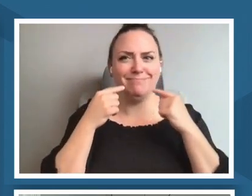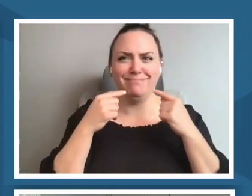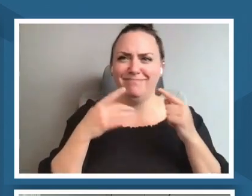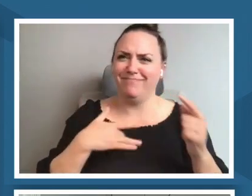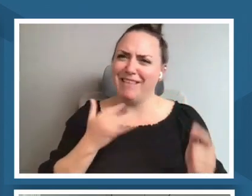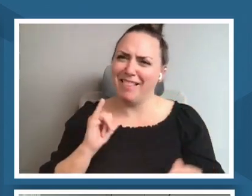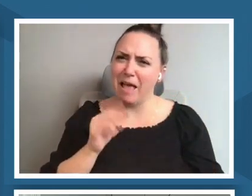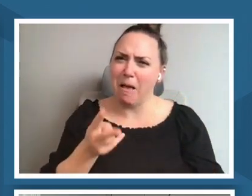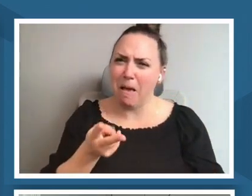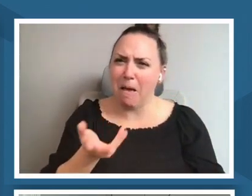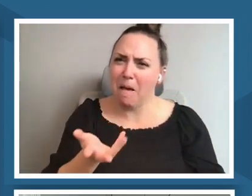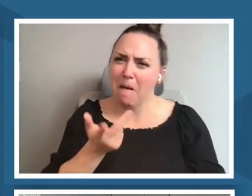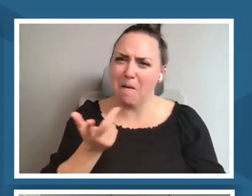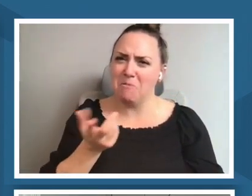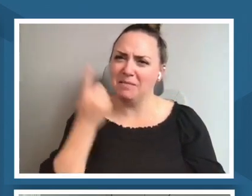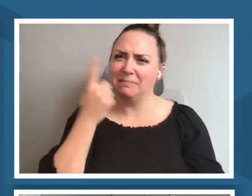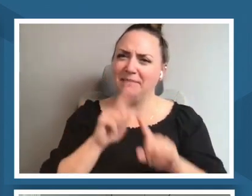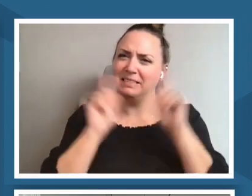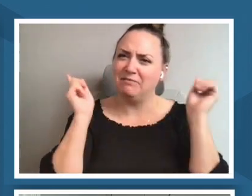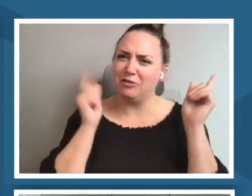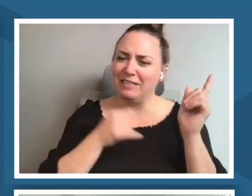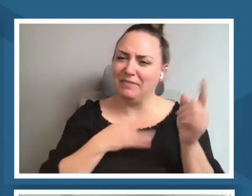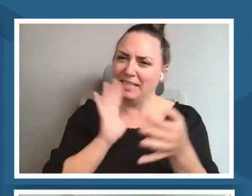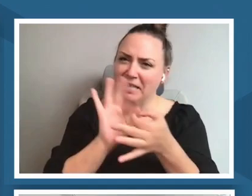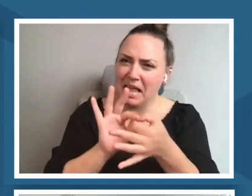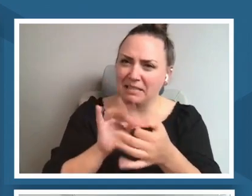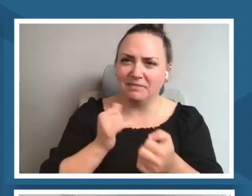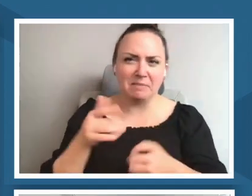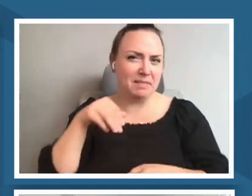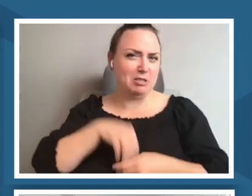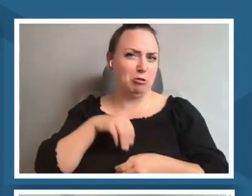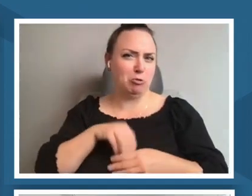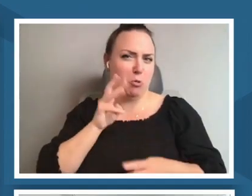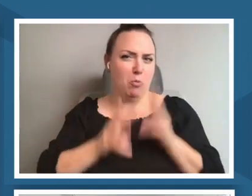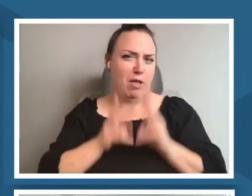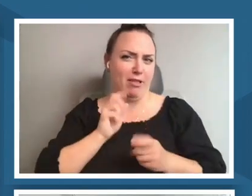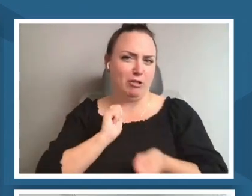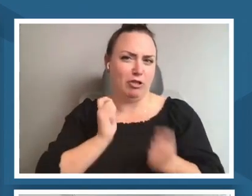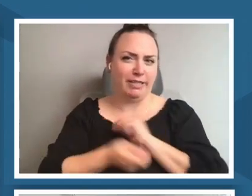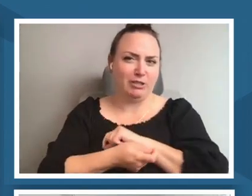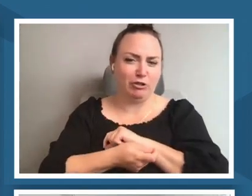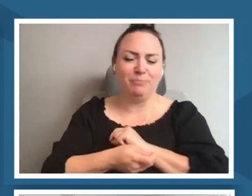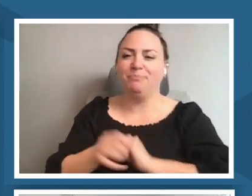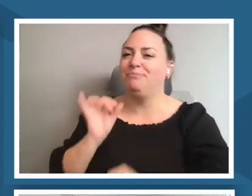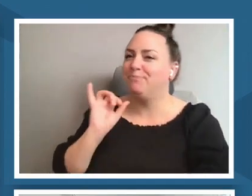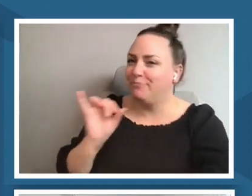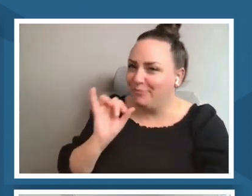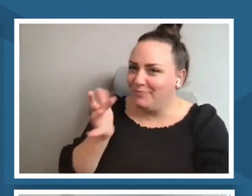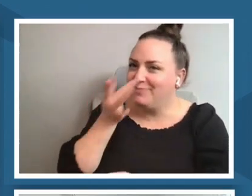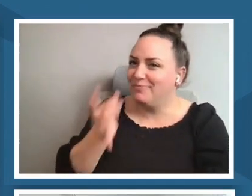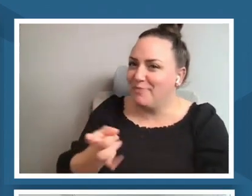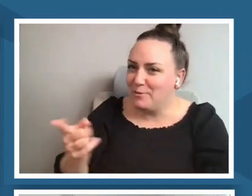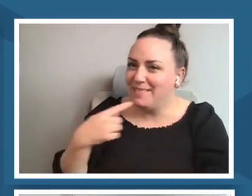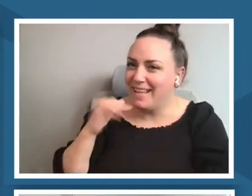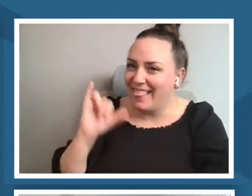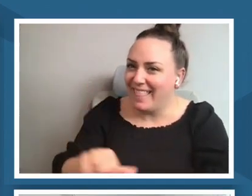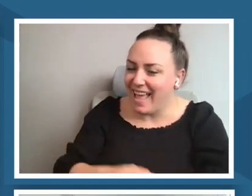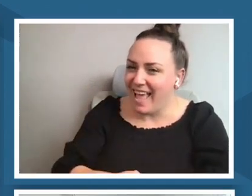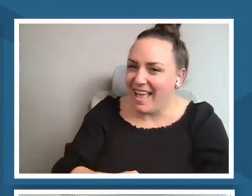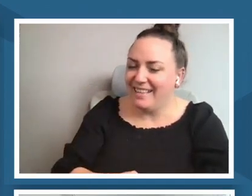something in there that i could connect with so that oh that's so interesting that you say that yeah that the